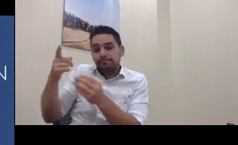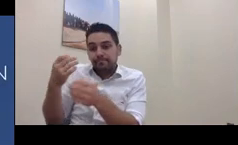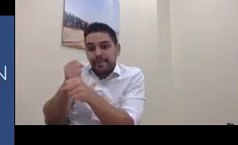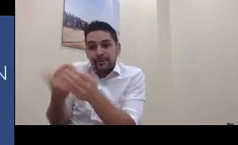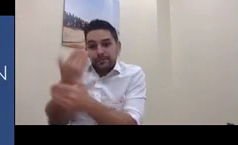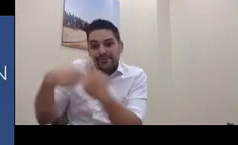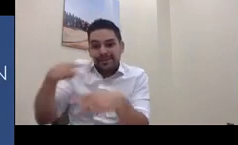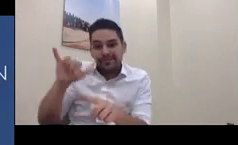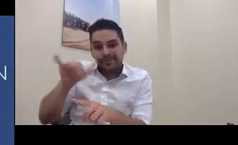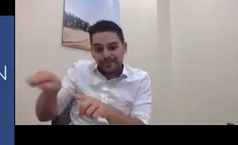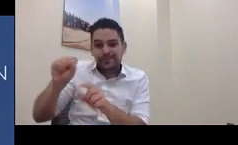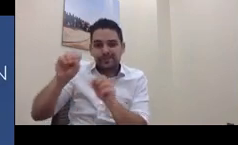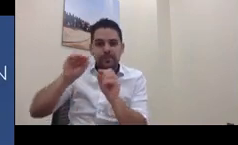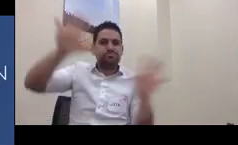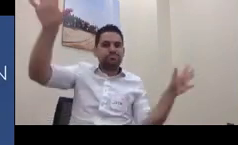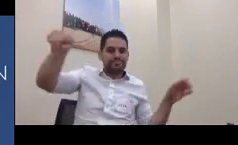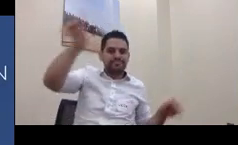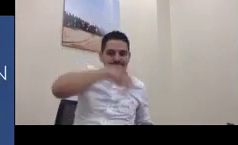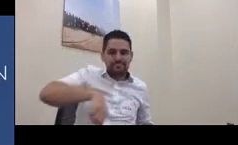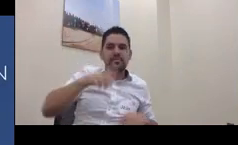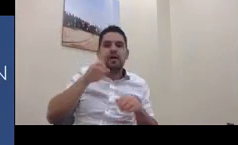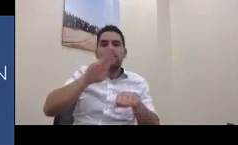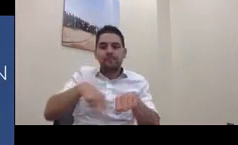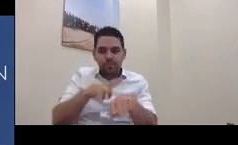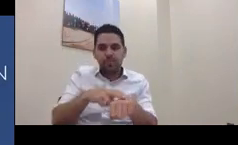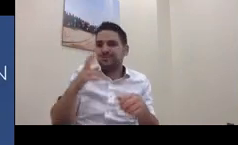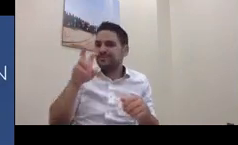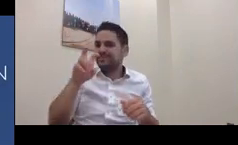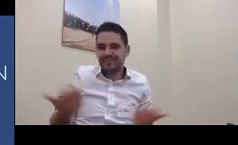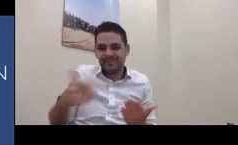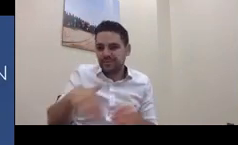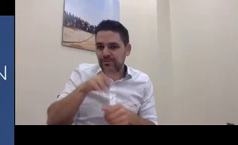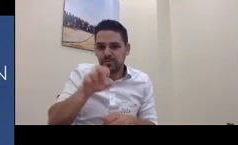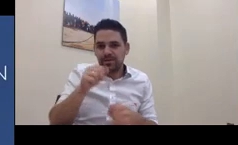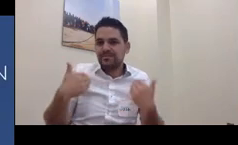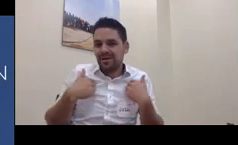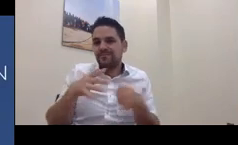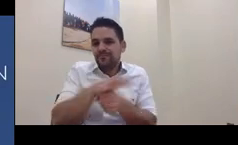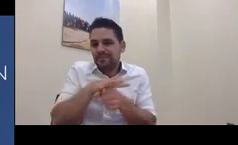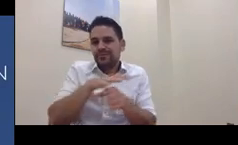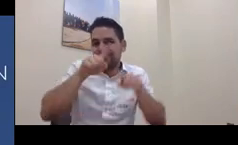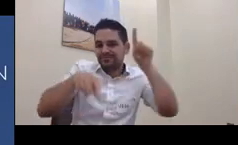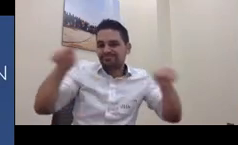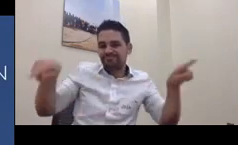and then also make new signs as well. And so that's how it kind of spread. Of course here, even in the United States,